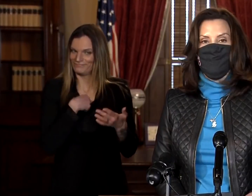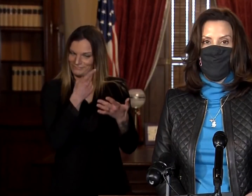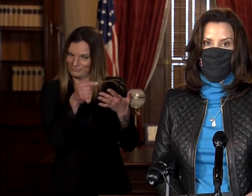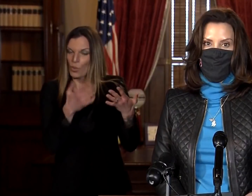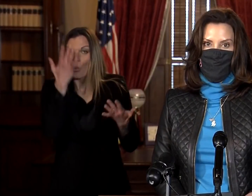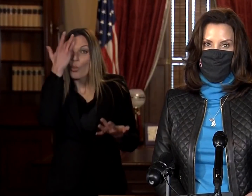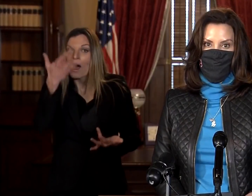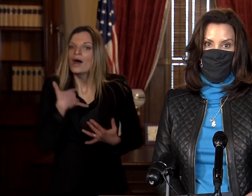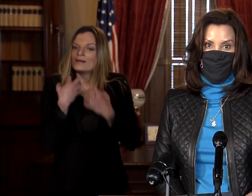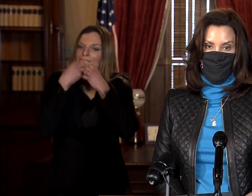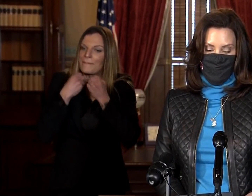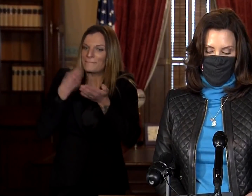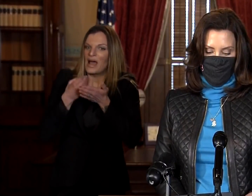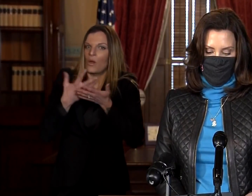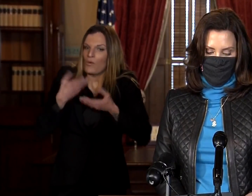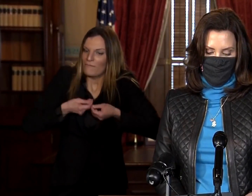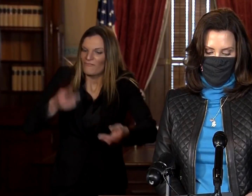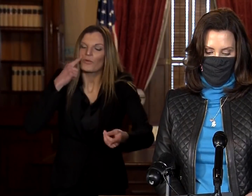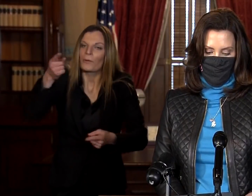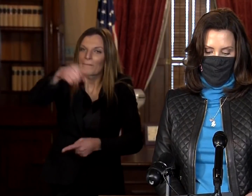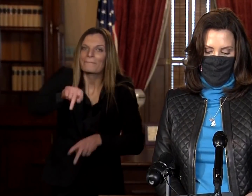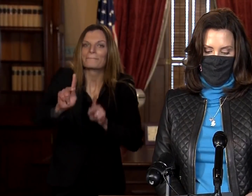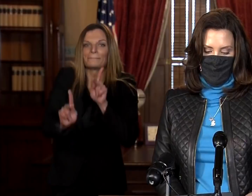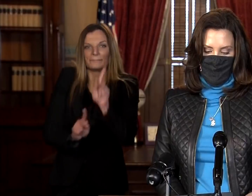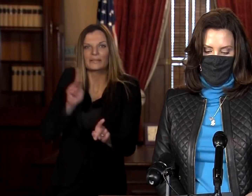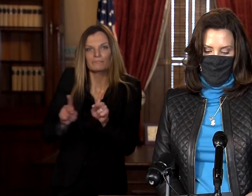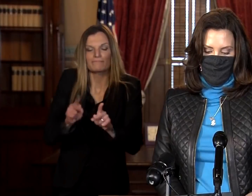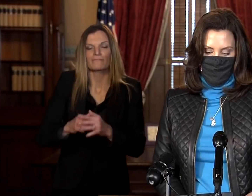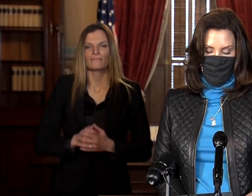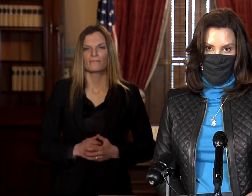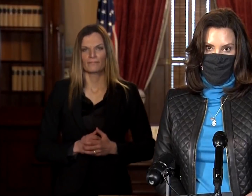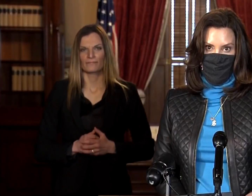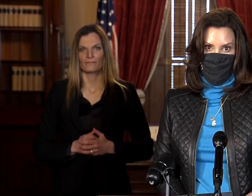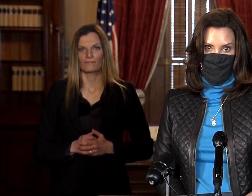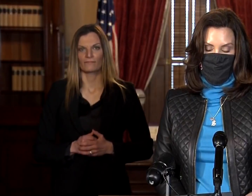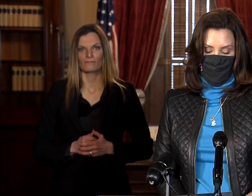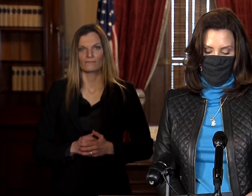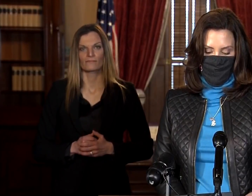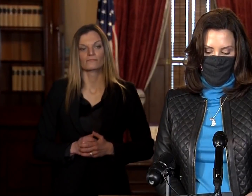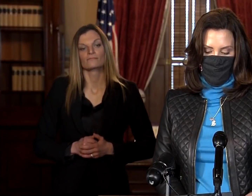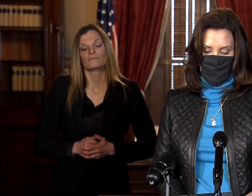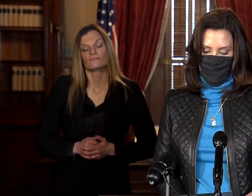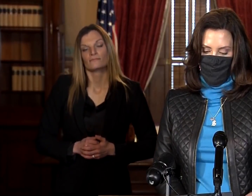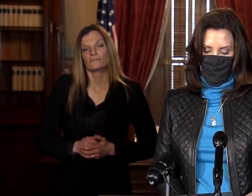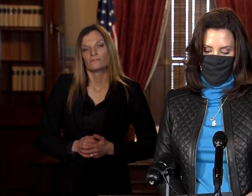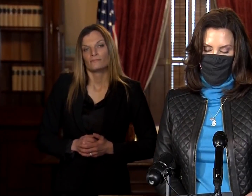because it is really important we use every precious general we use every precious general fund dollar we can to help get fund dollar we can to help get through the current crisis.